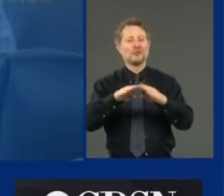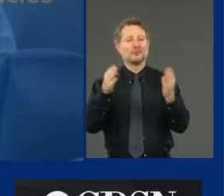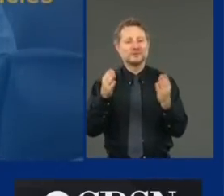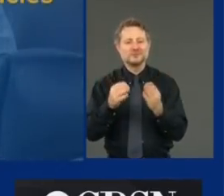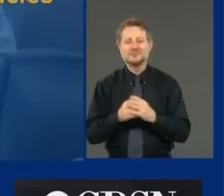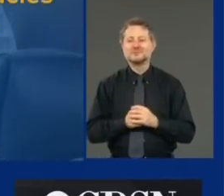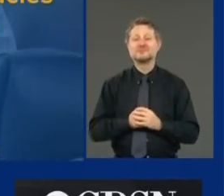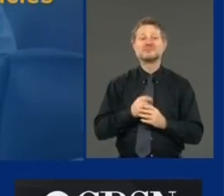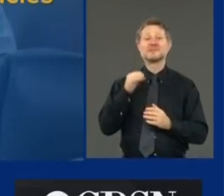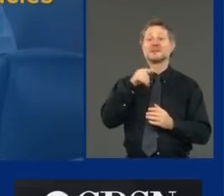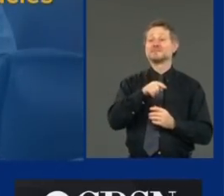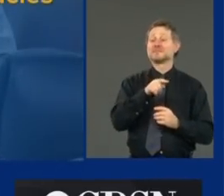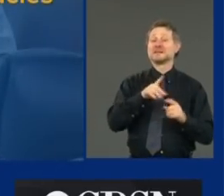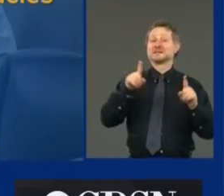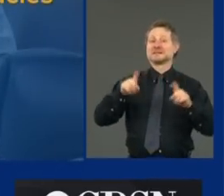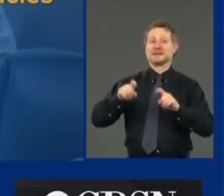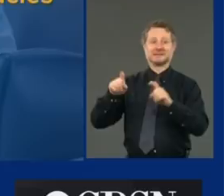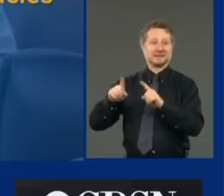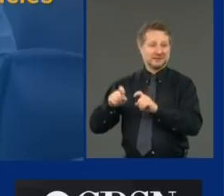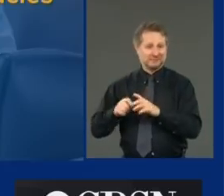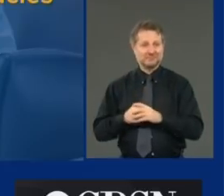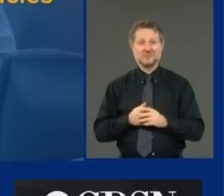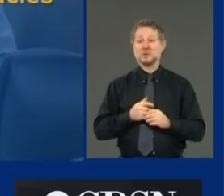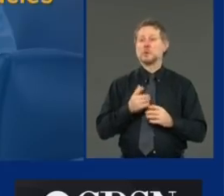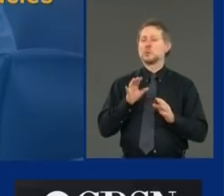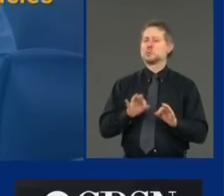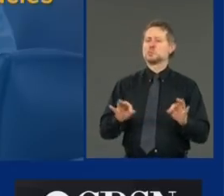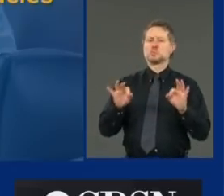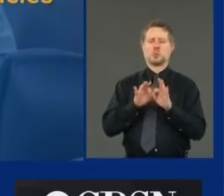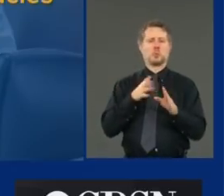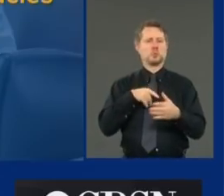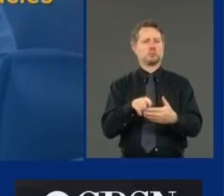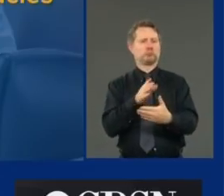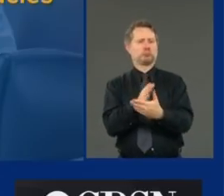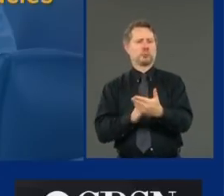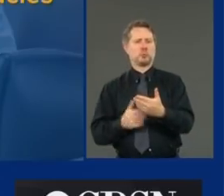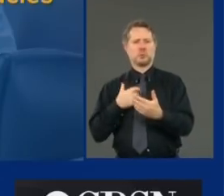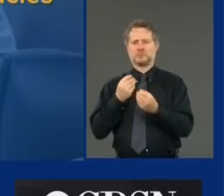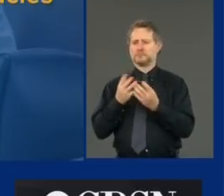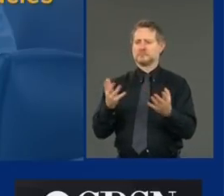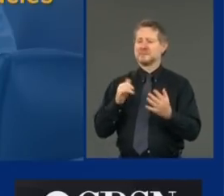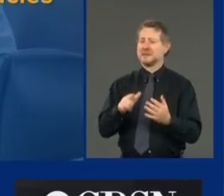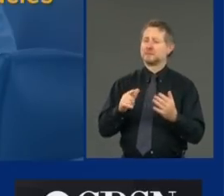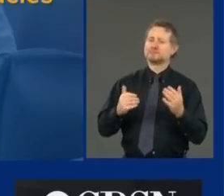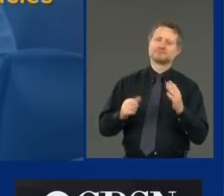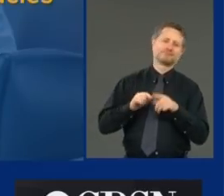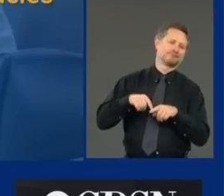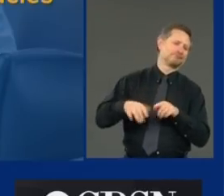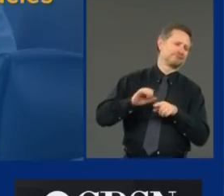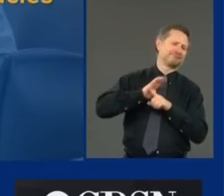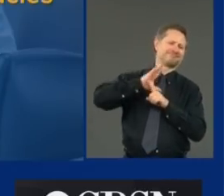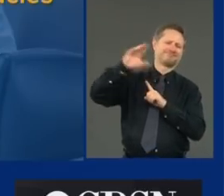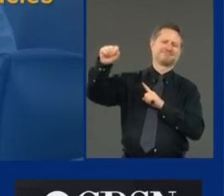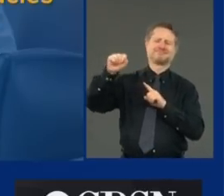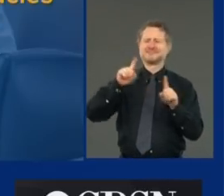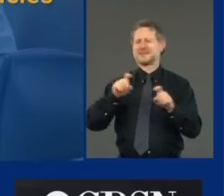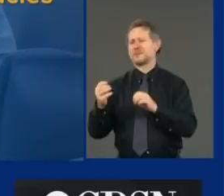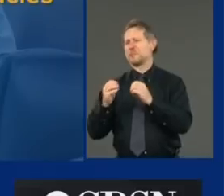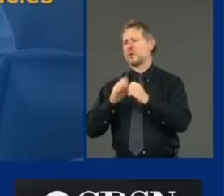THAT THE NUMBER OF DEATHS CONTINUES TO DECLINE AND THEY WILL BE REOPENING THIS WEEK. TESTING IS A BIG COMPONENT OF